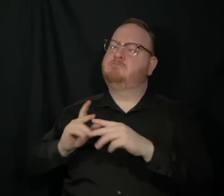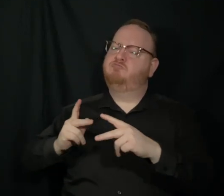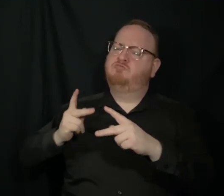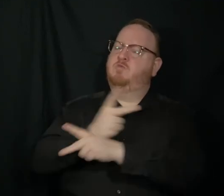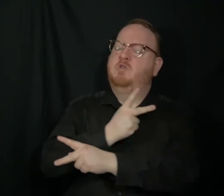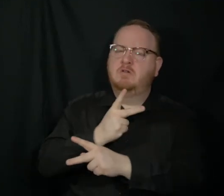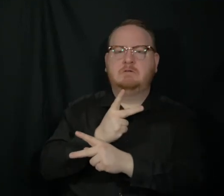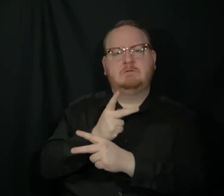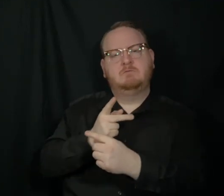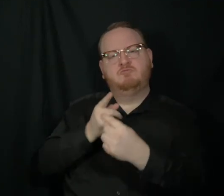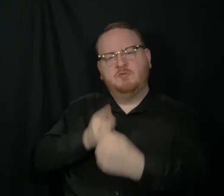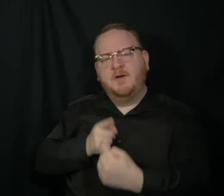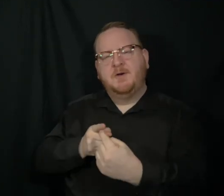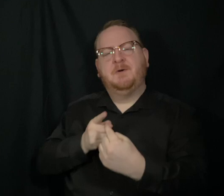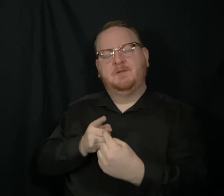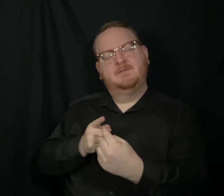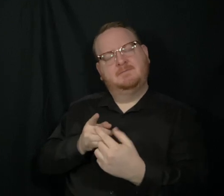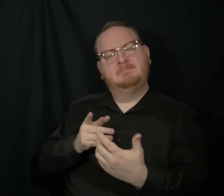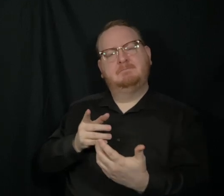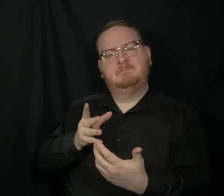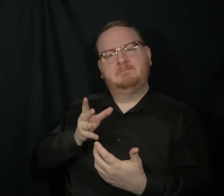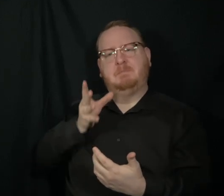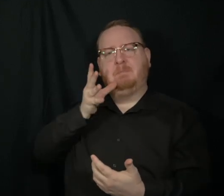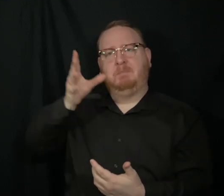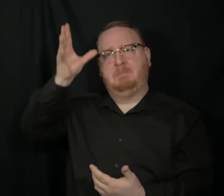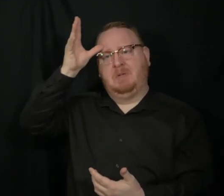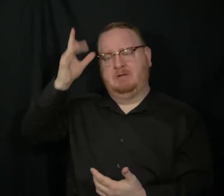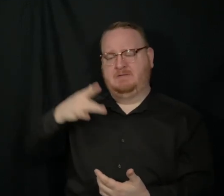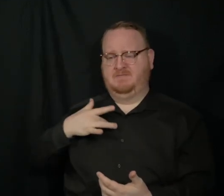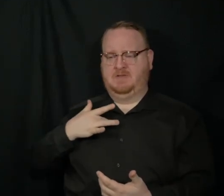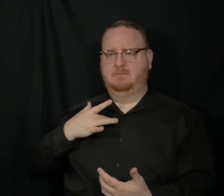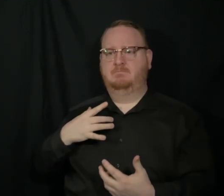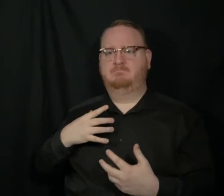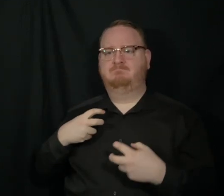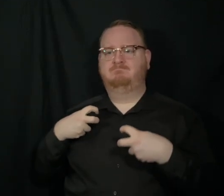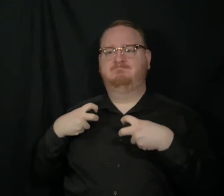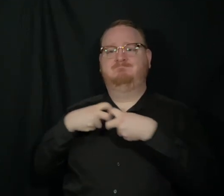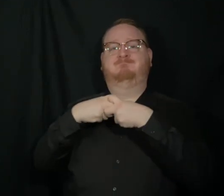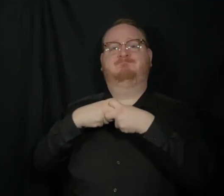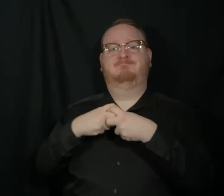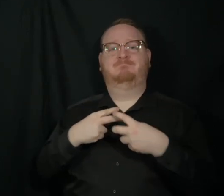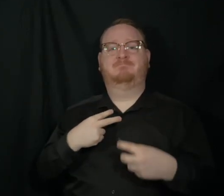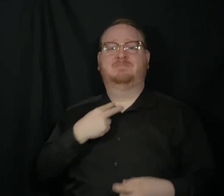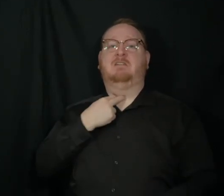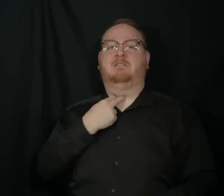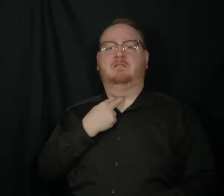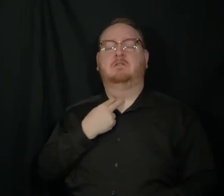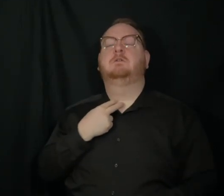as parents have our like, kind of like backs to the wall type of thing, we have to make a choice of what we're going to